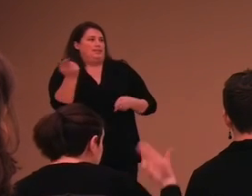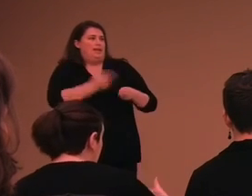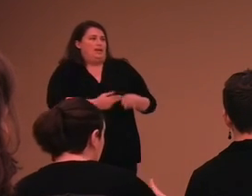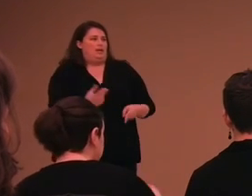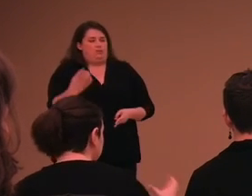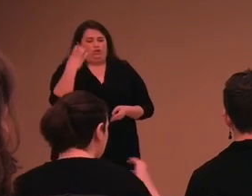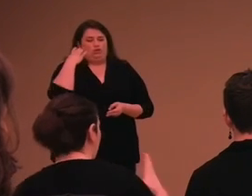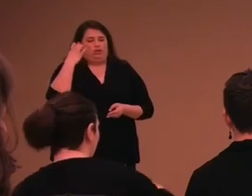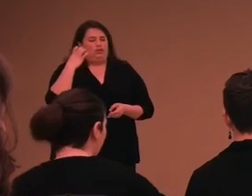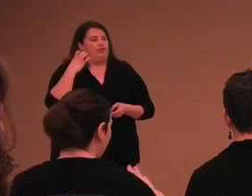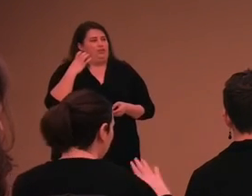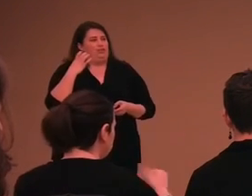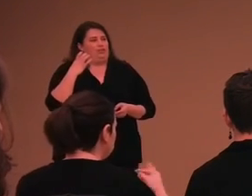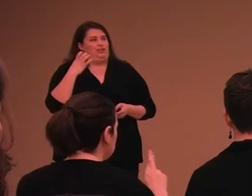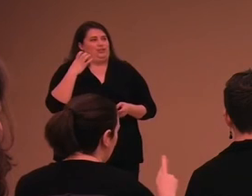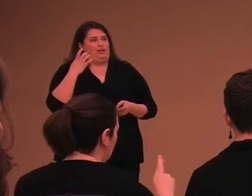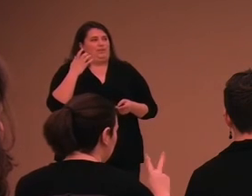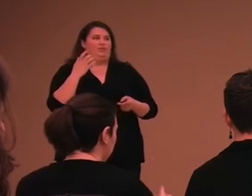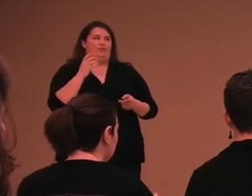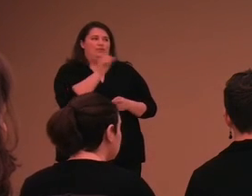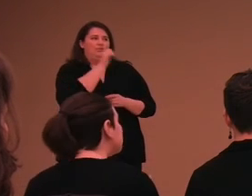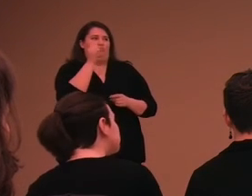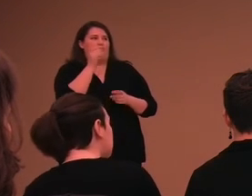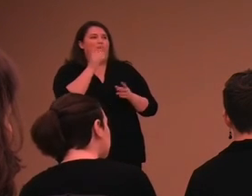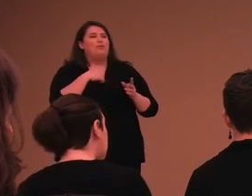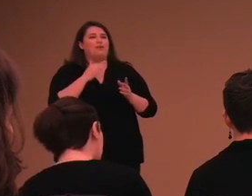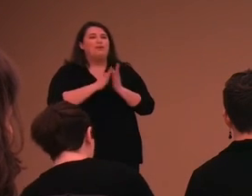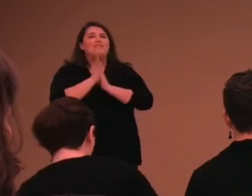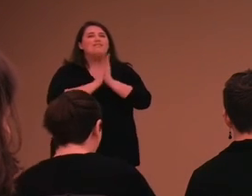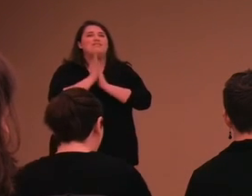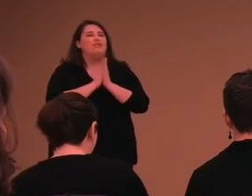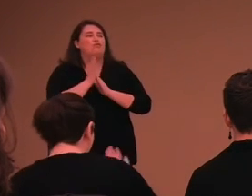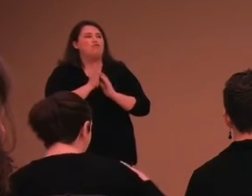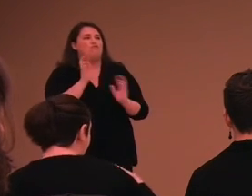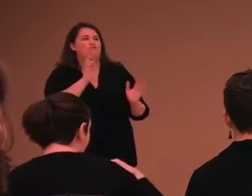There are people that sort of rise to the challenge of being the leadership without being a national chair